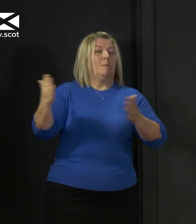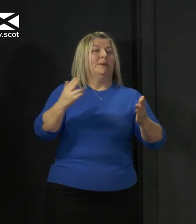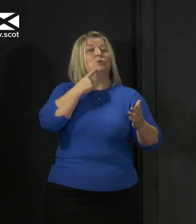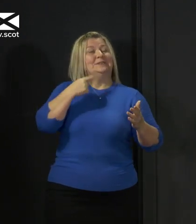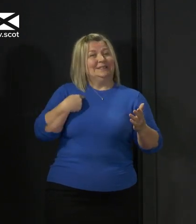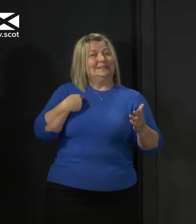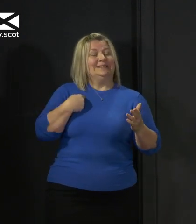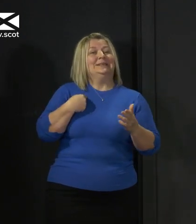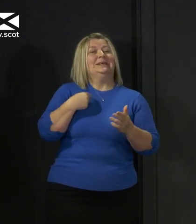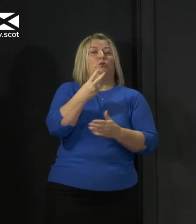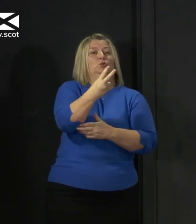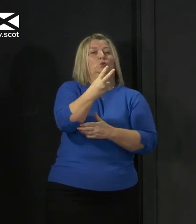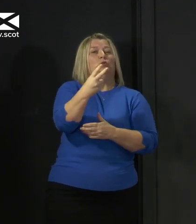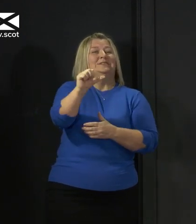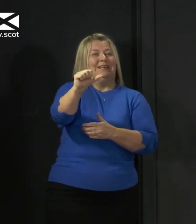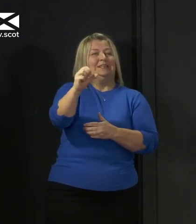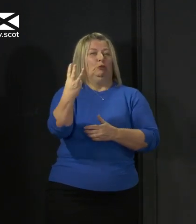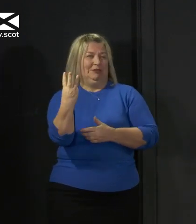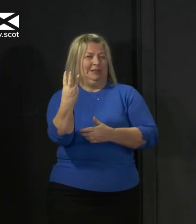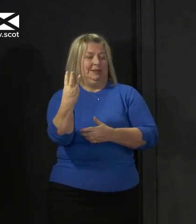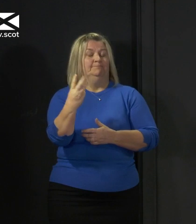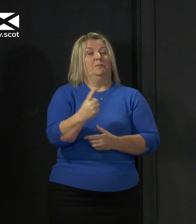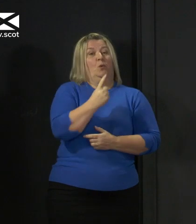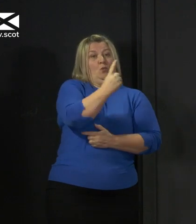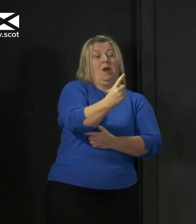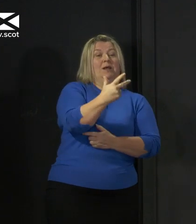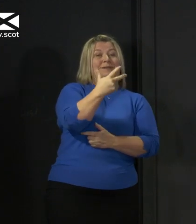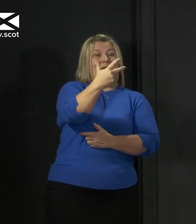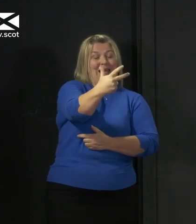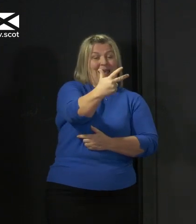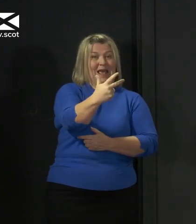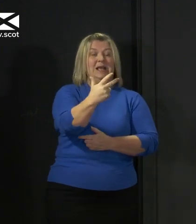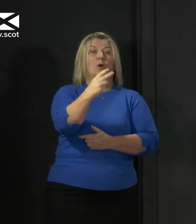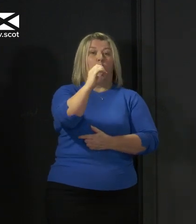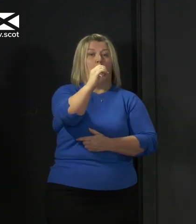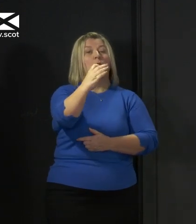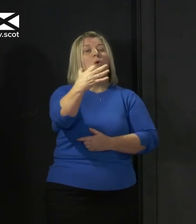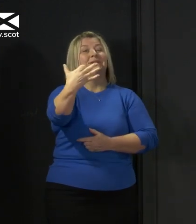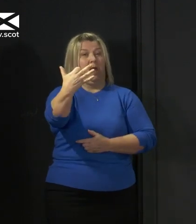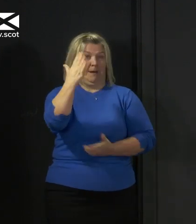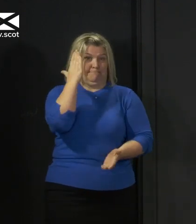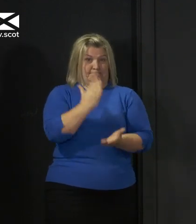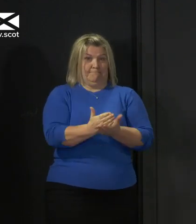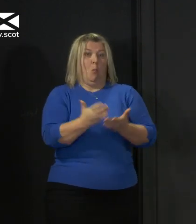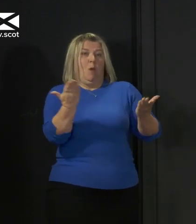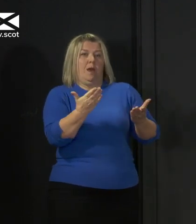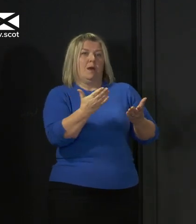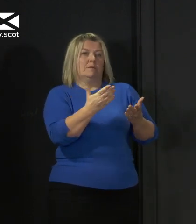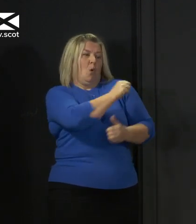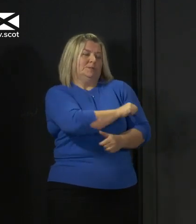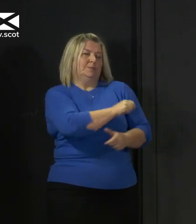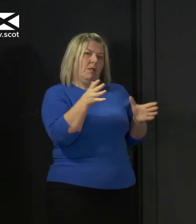a total of 1809 patients are currently in hospital with either confirmed or